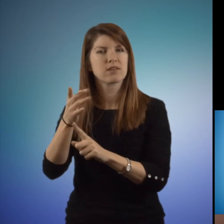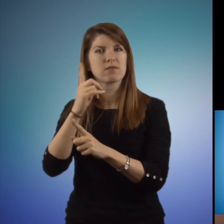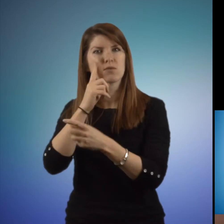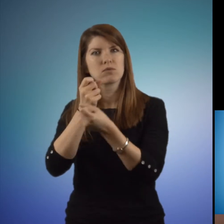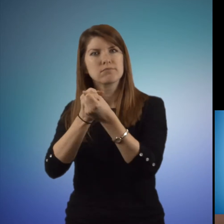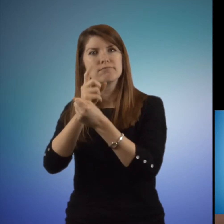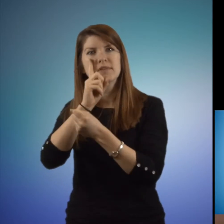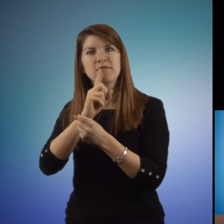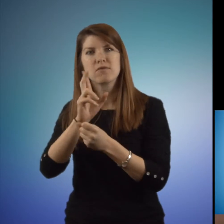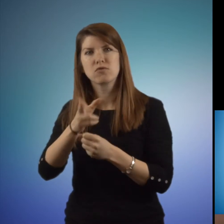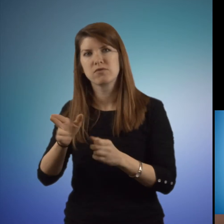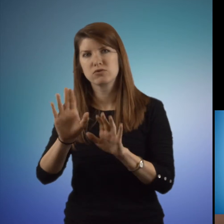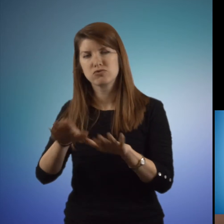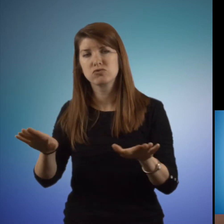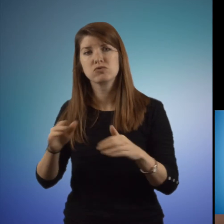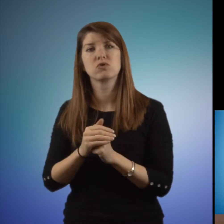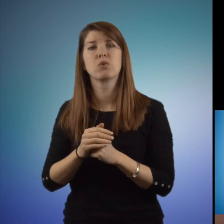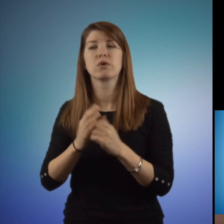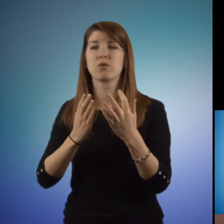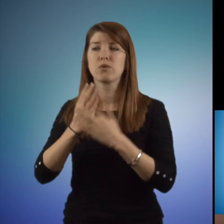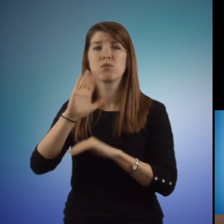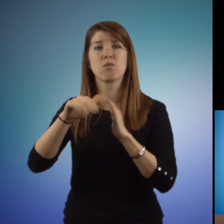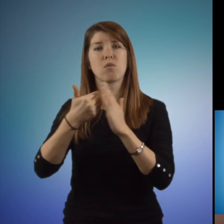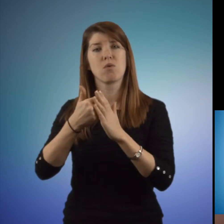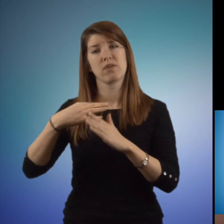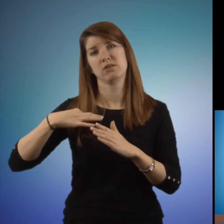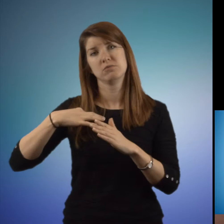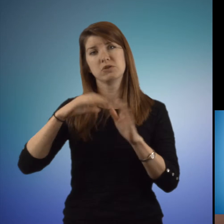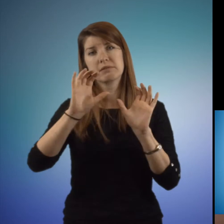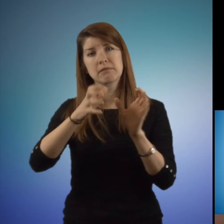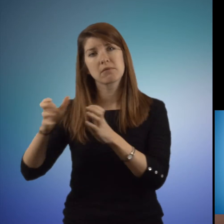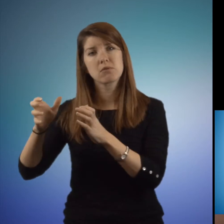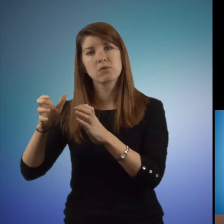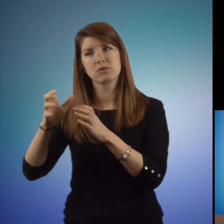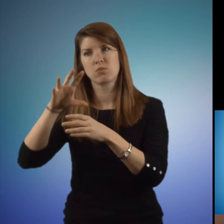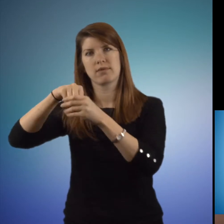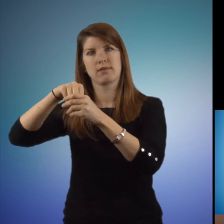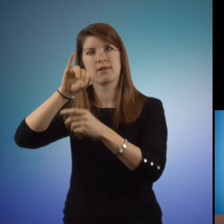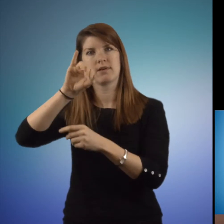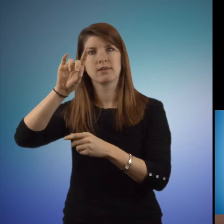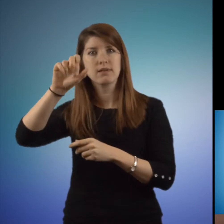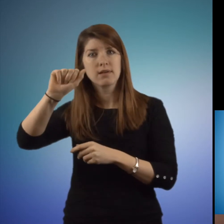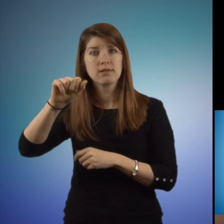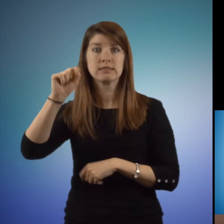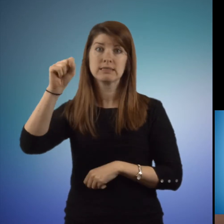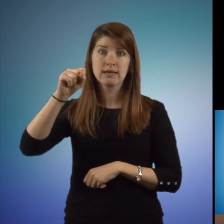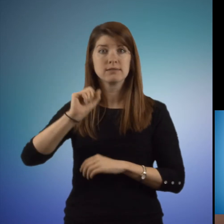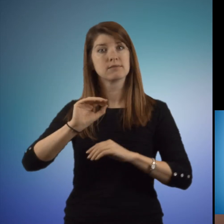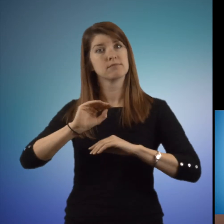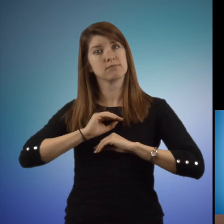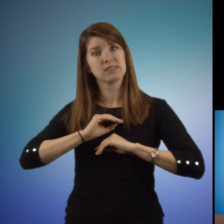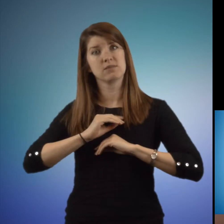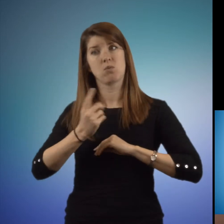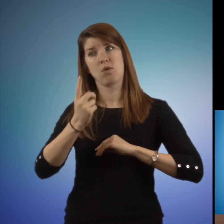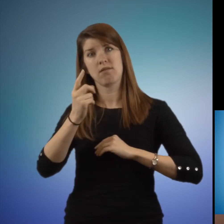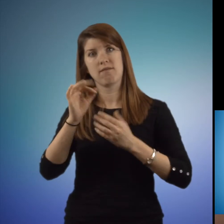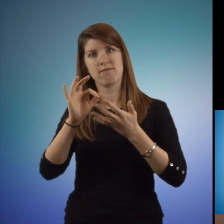So we would go through the eligibility category under IDEA. And either yes, they meet one of the categorical eligibility definitions,